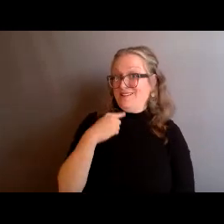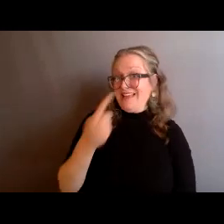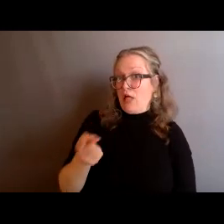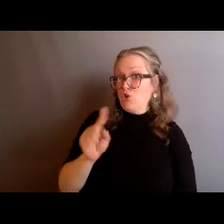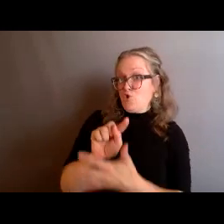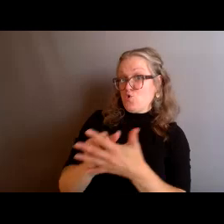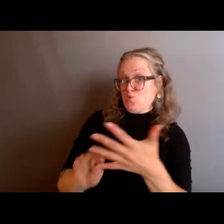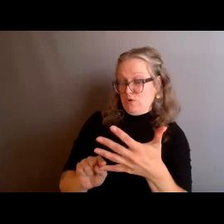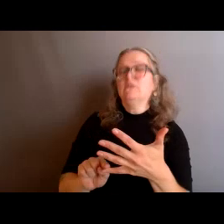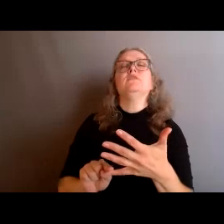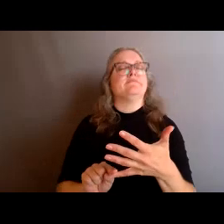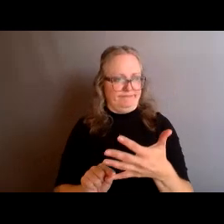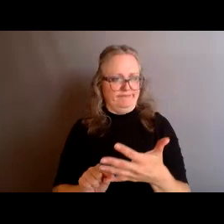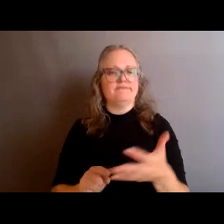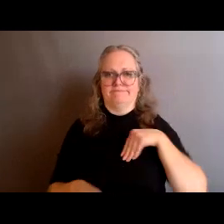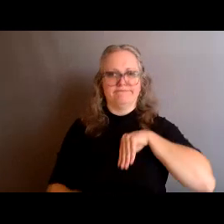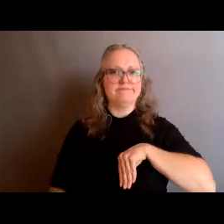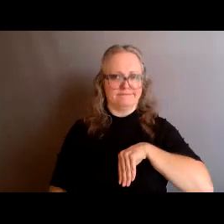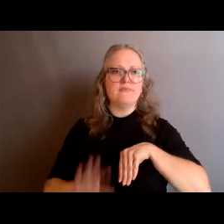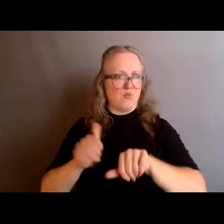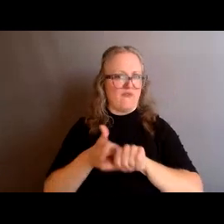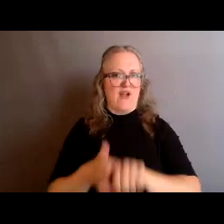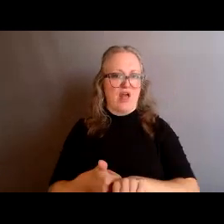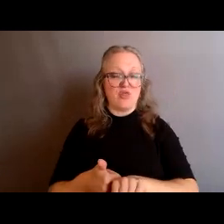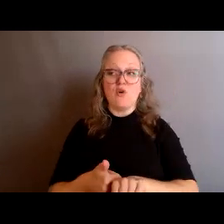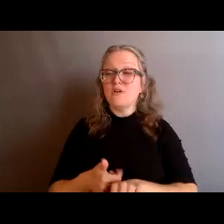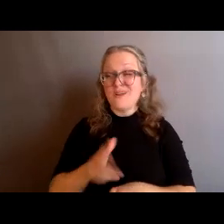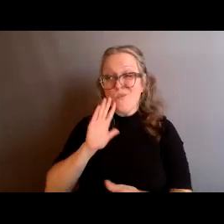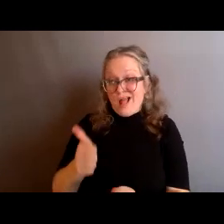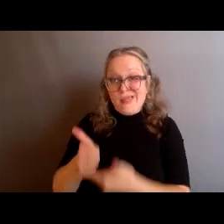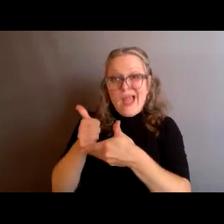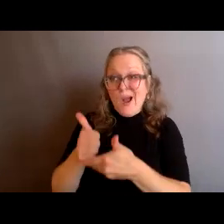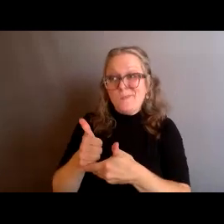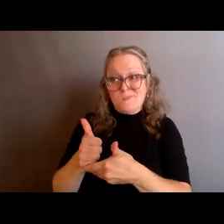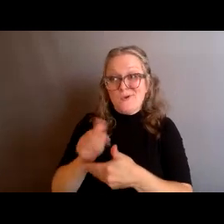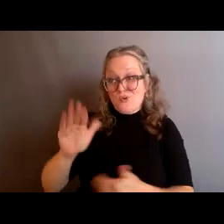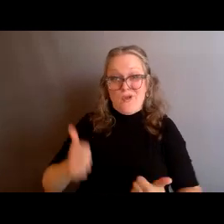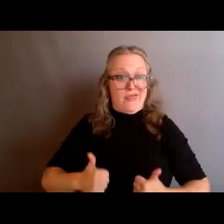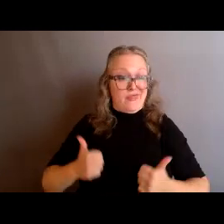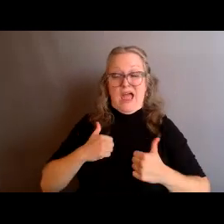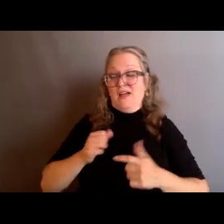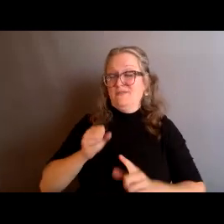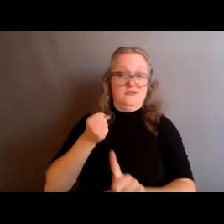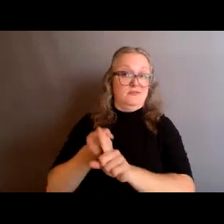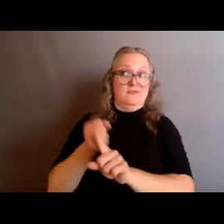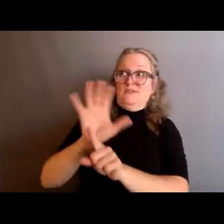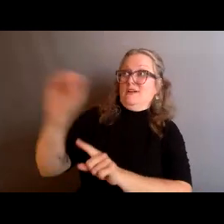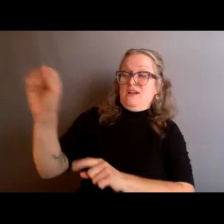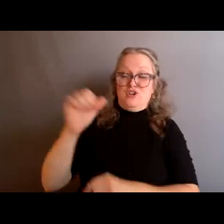like we're going to show you this is going. To be a real game changer for your life, you'll wish you'd done it 20 years ago. We see it all the time.